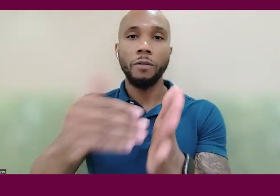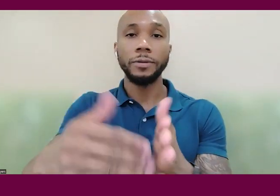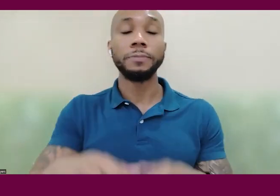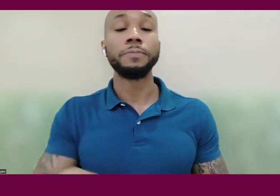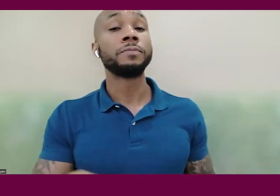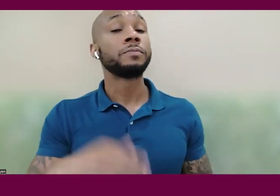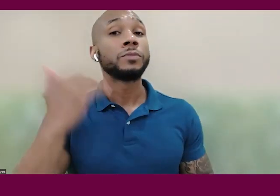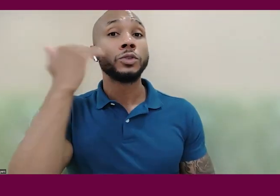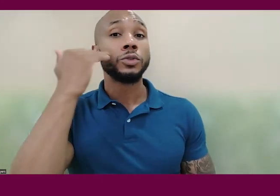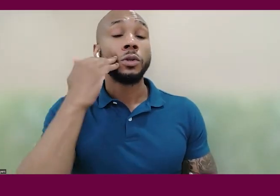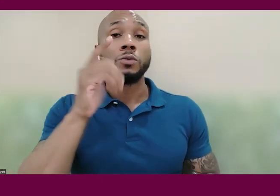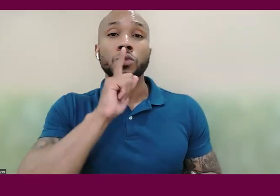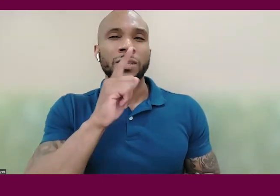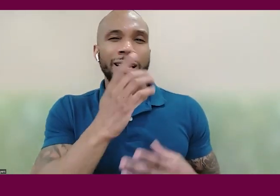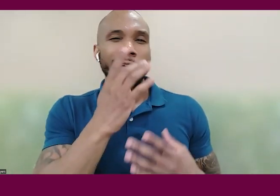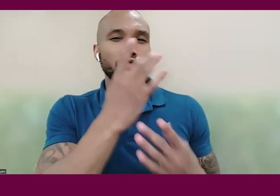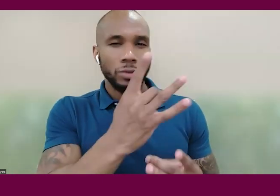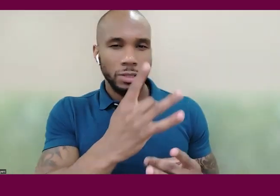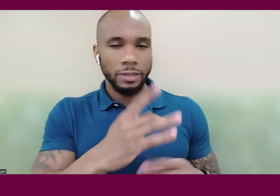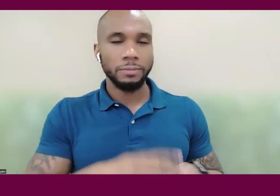Lorrell Kilpatrick: It's very interesting.